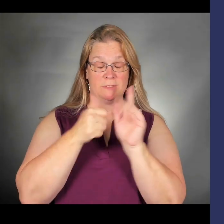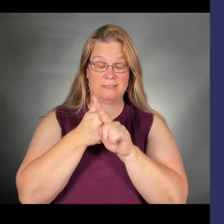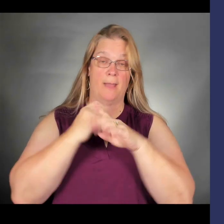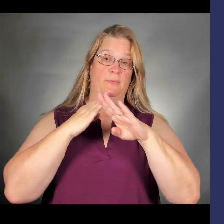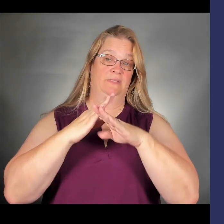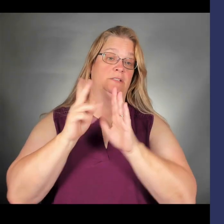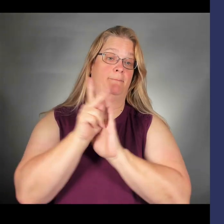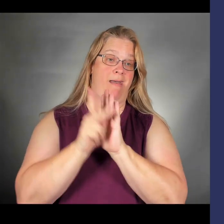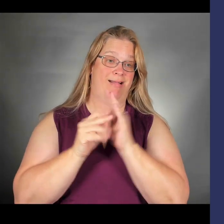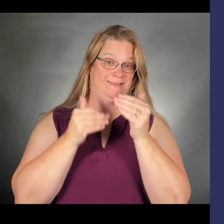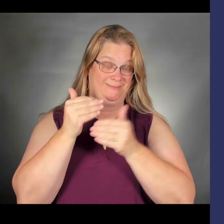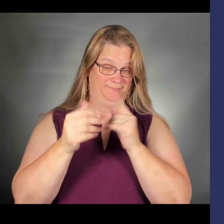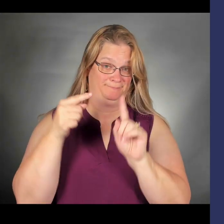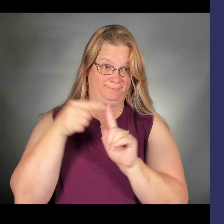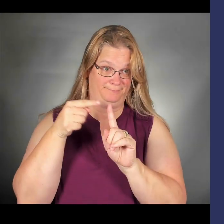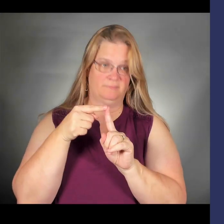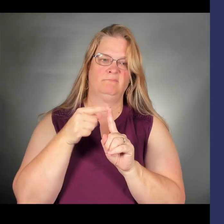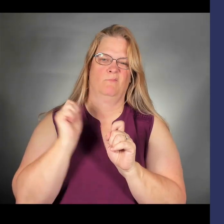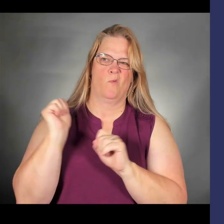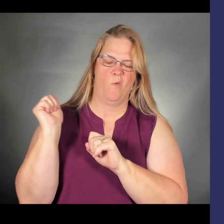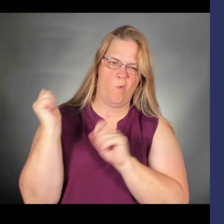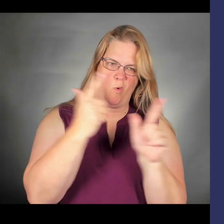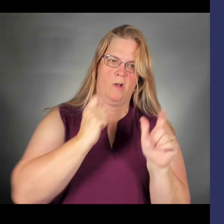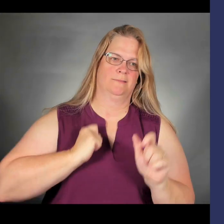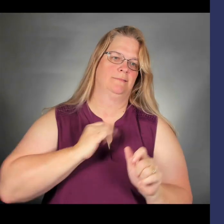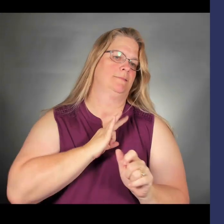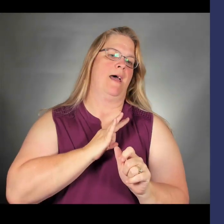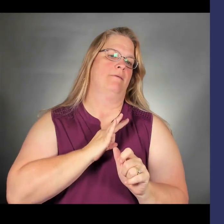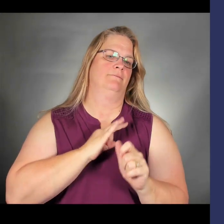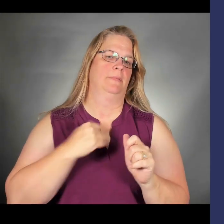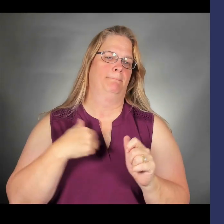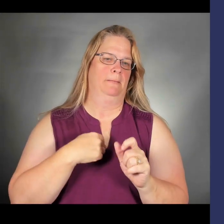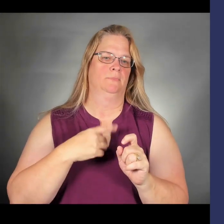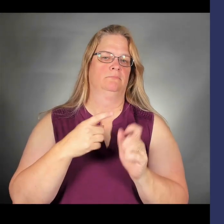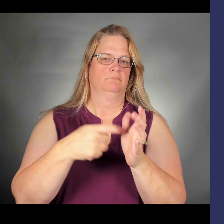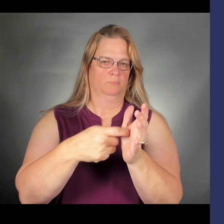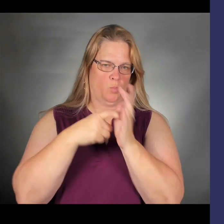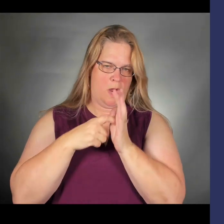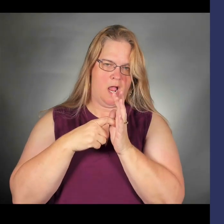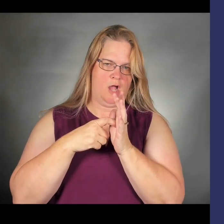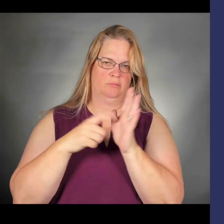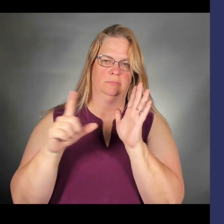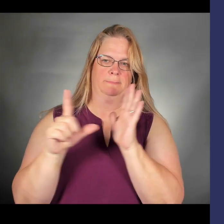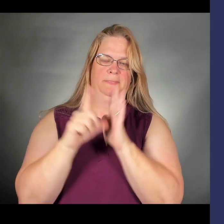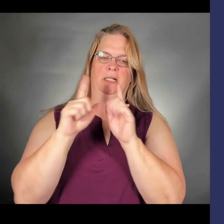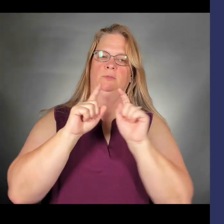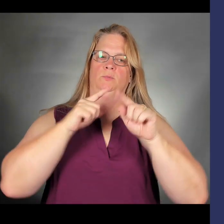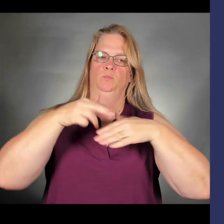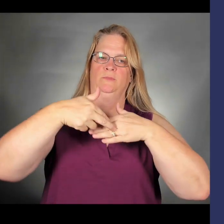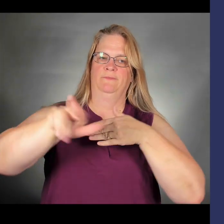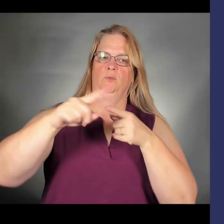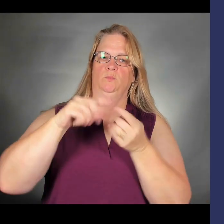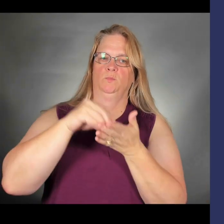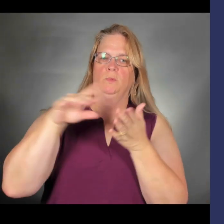Our suicide prevention policy states that all staff members are required to immediately